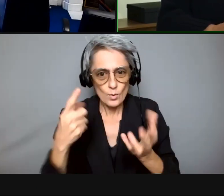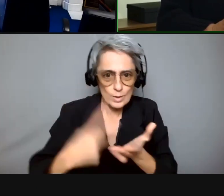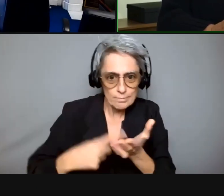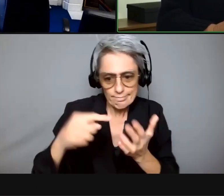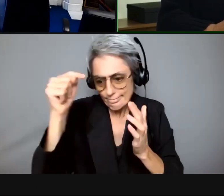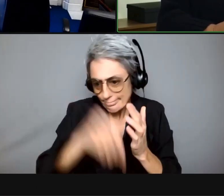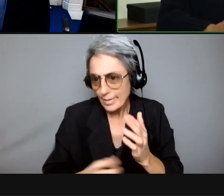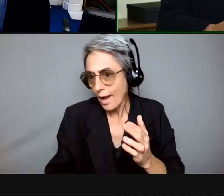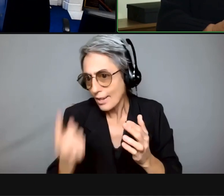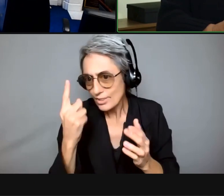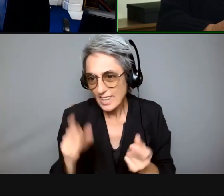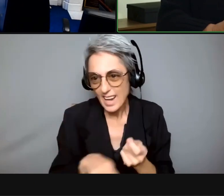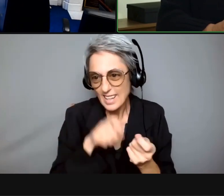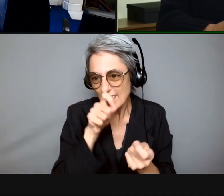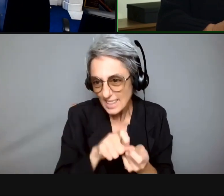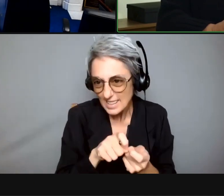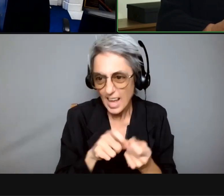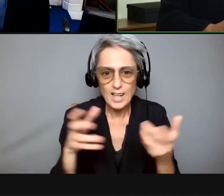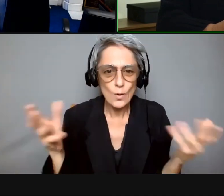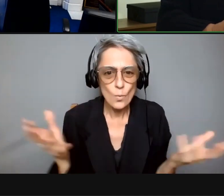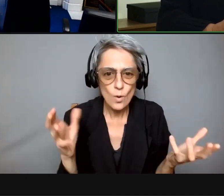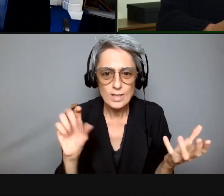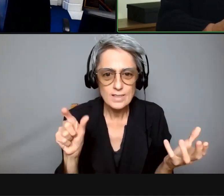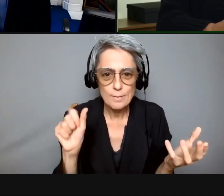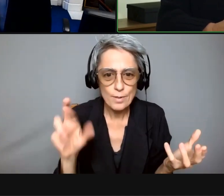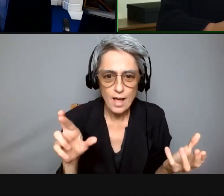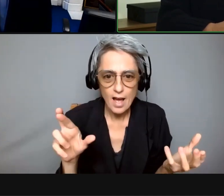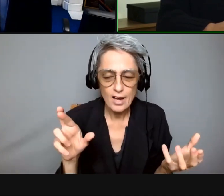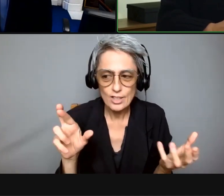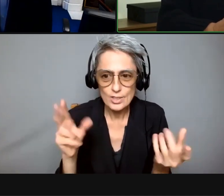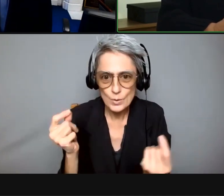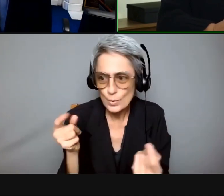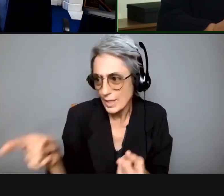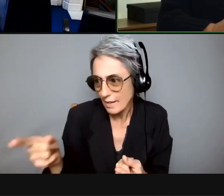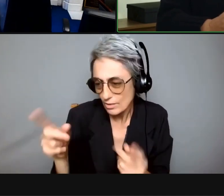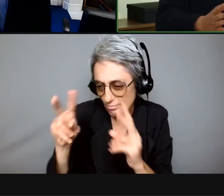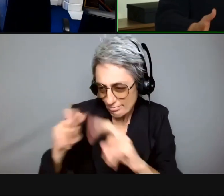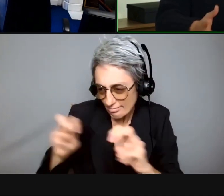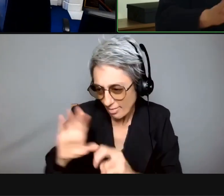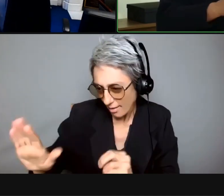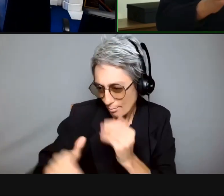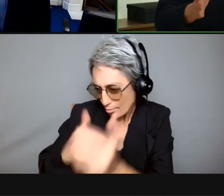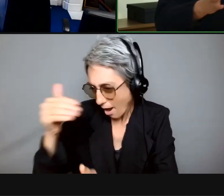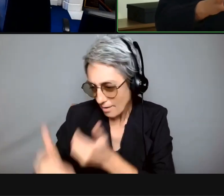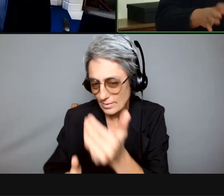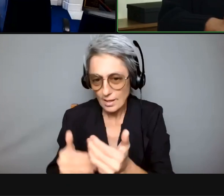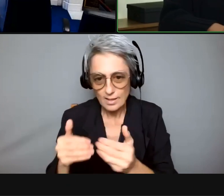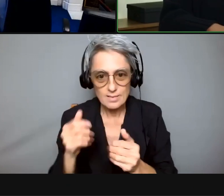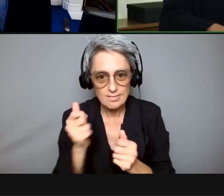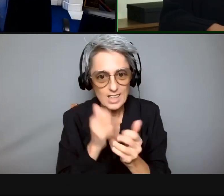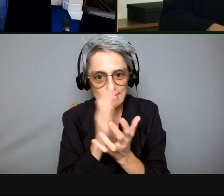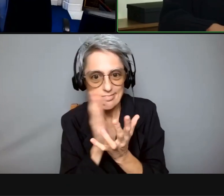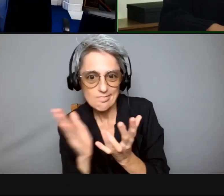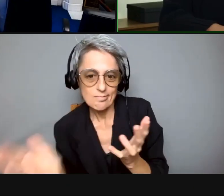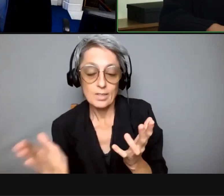what it is your supplier you know is doing. And of course, that's different depending on where you are in the government.